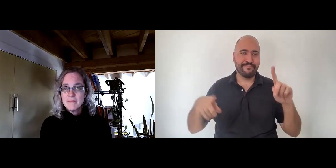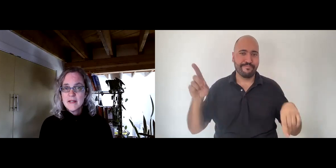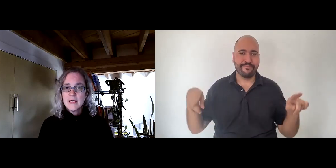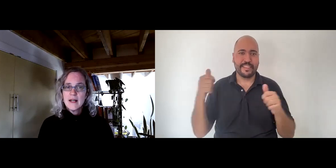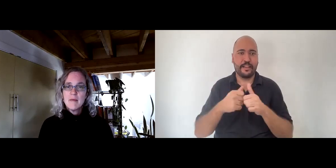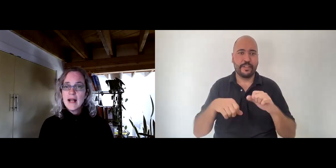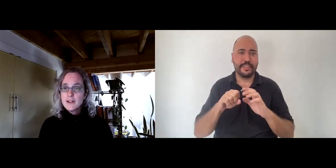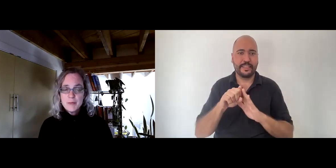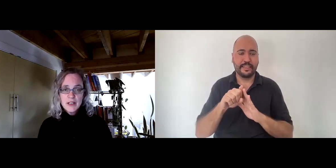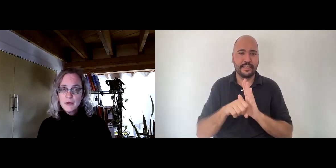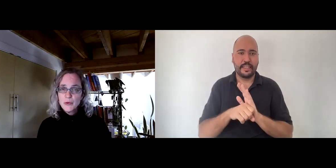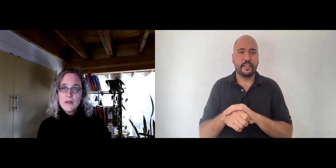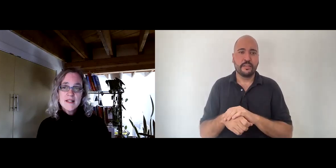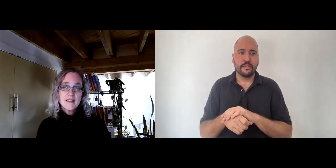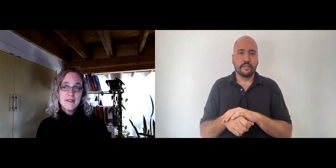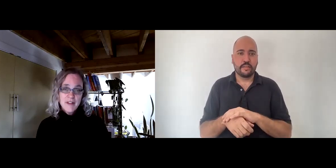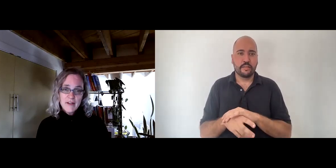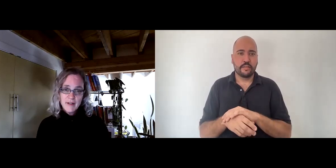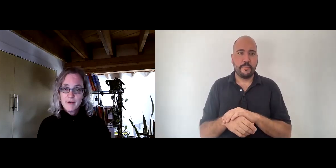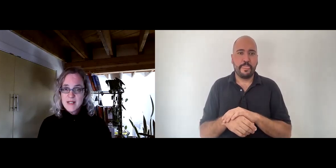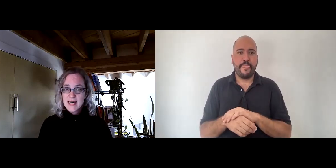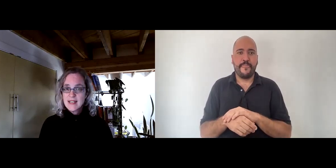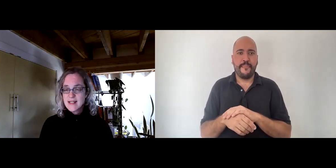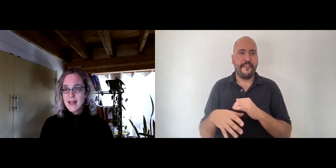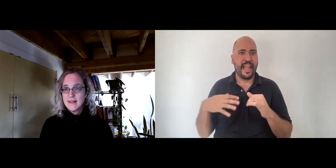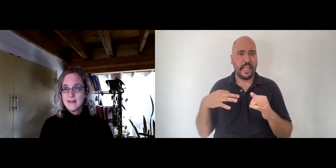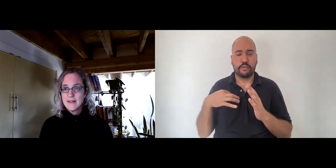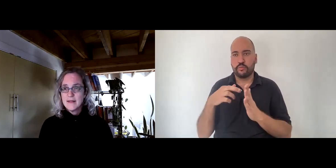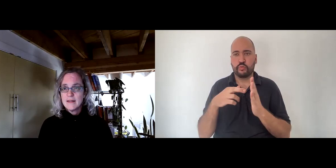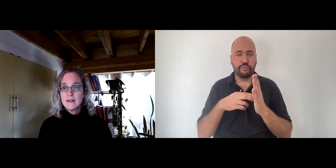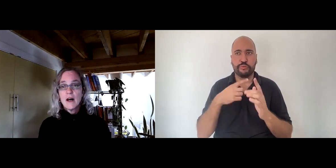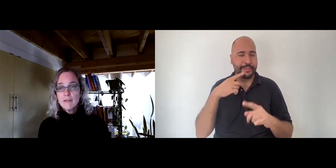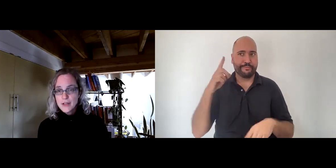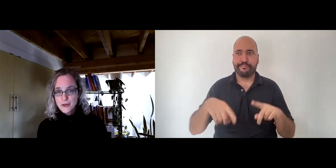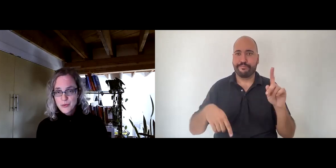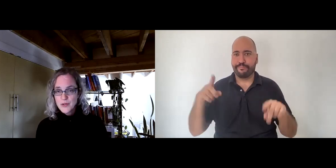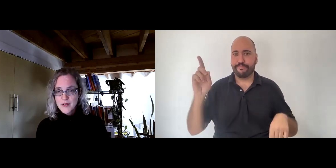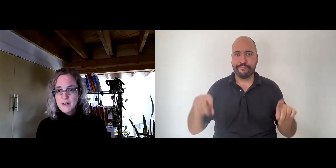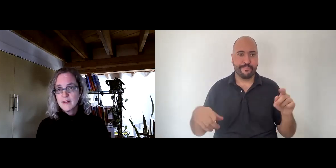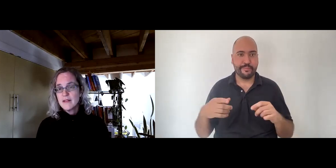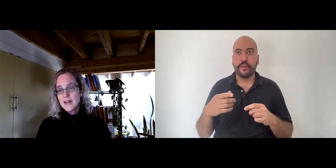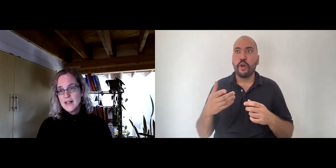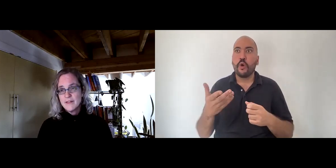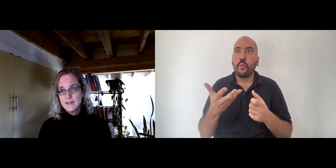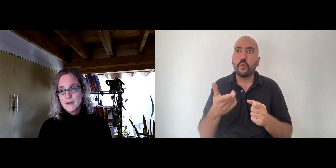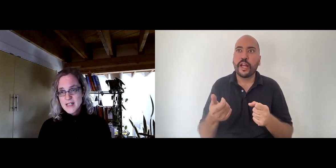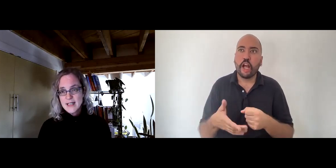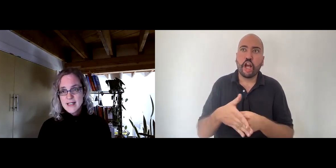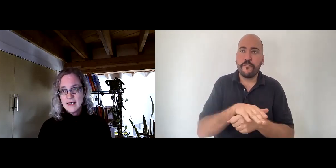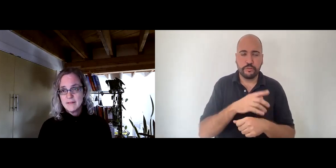Eligibility rules can vary from state to state. Coverage rules can vary from state to State.